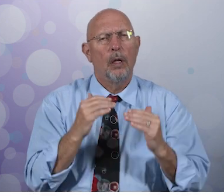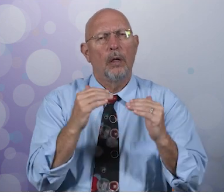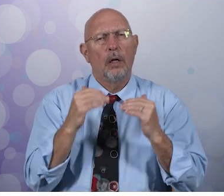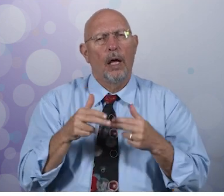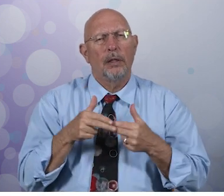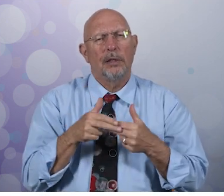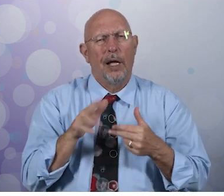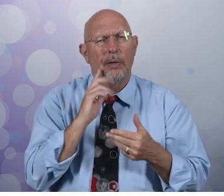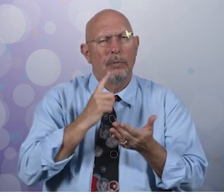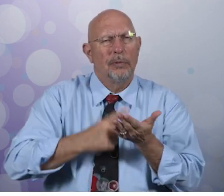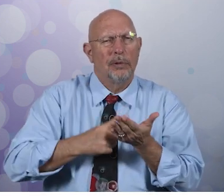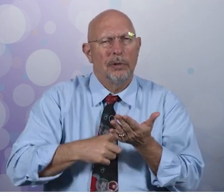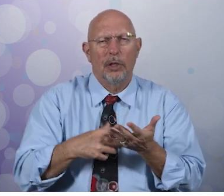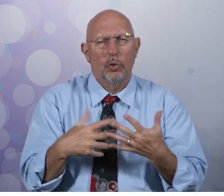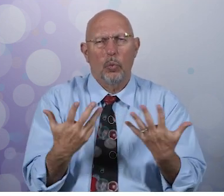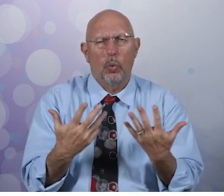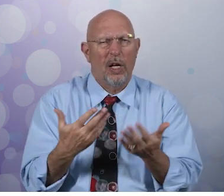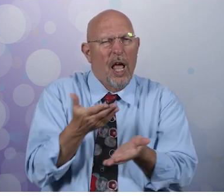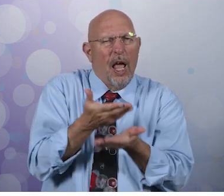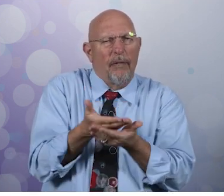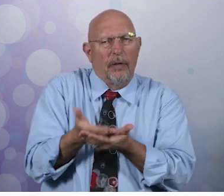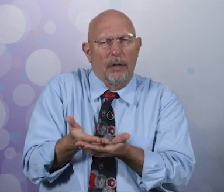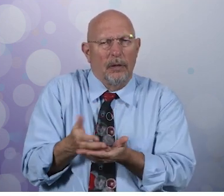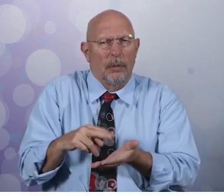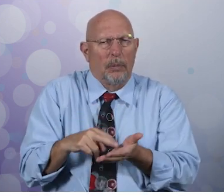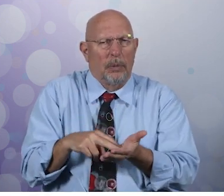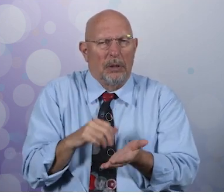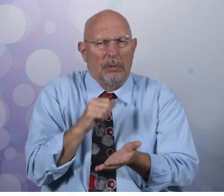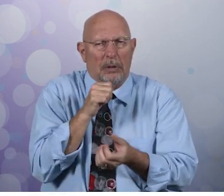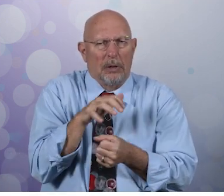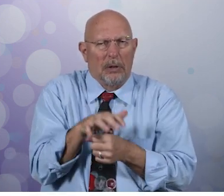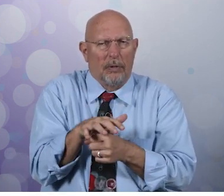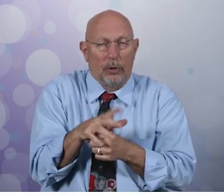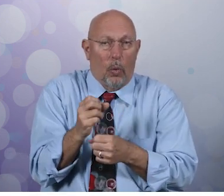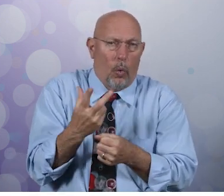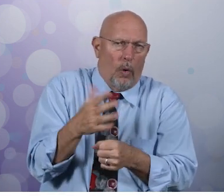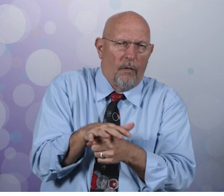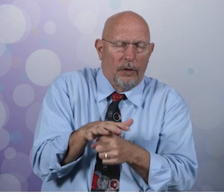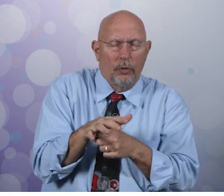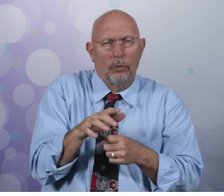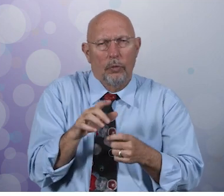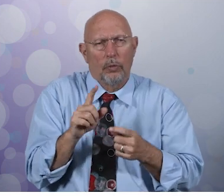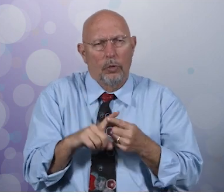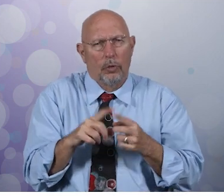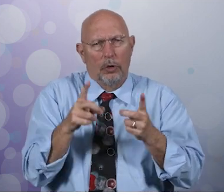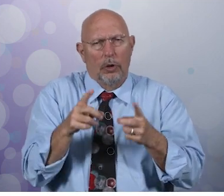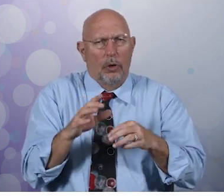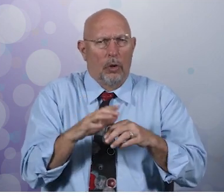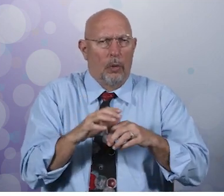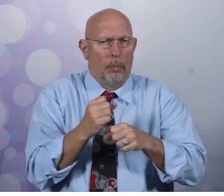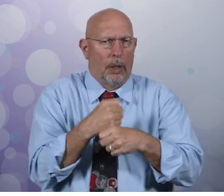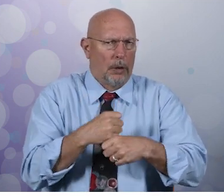what evidence serves as insufficient evidence to be used for alternate assessment decision making.